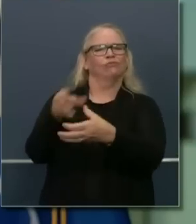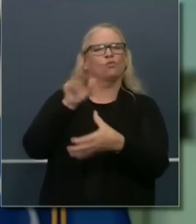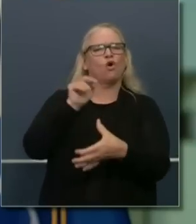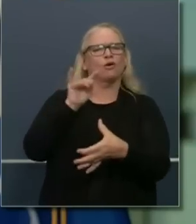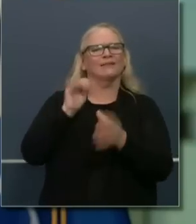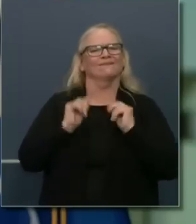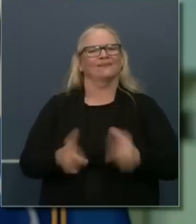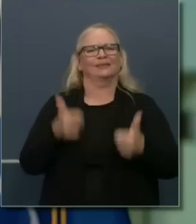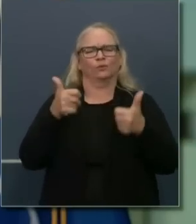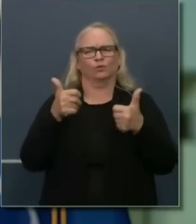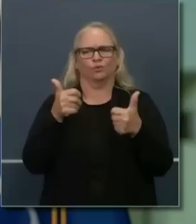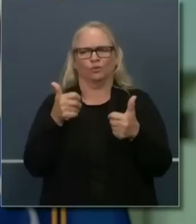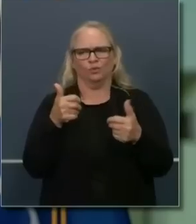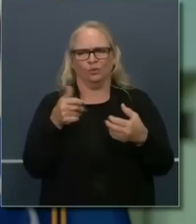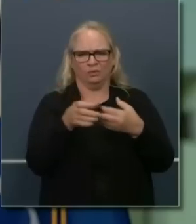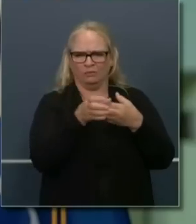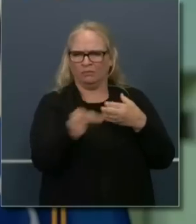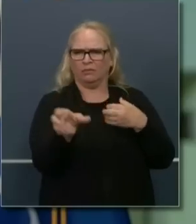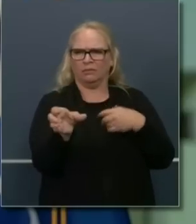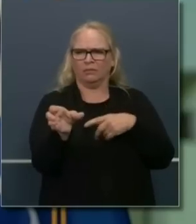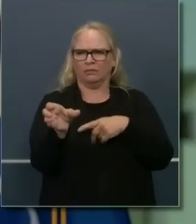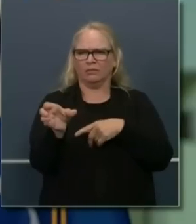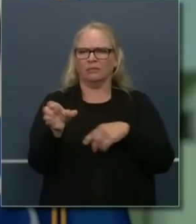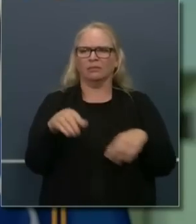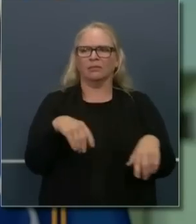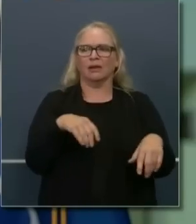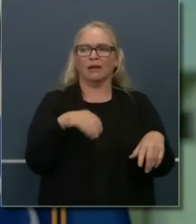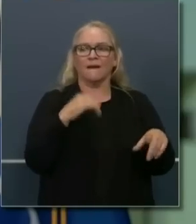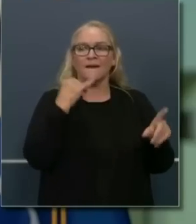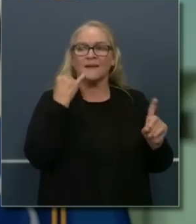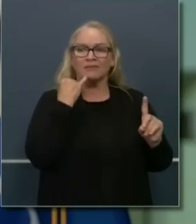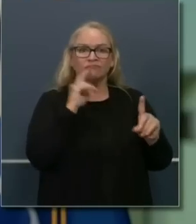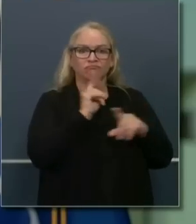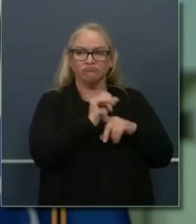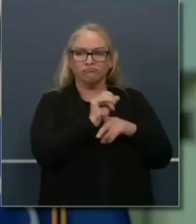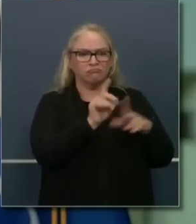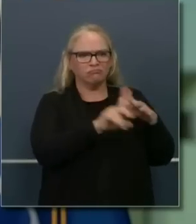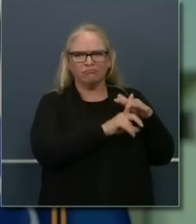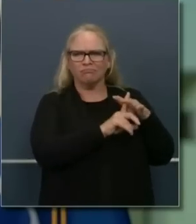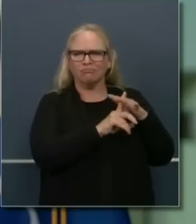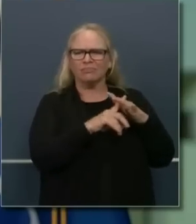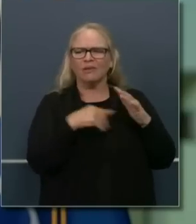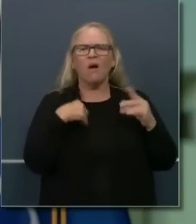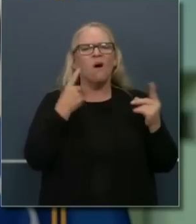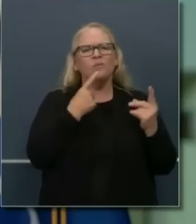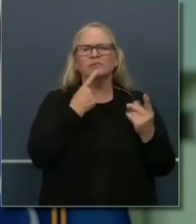TO NEED MORE SUPPORT ON TO ISOLATE INDIVIDUALS AND CERTAINLY LOOK FORWARD TO BEING